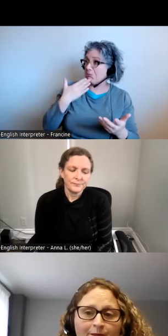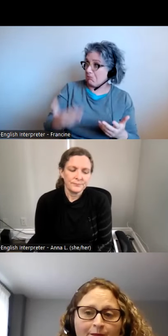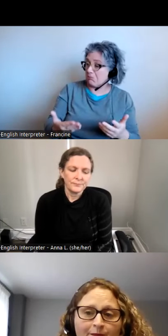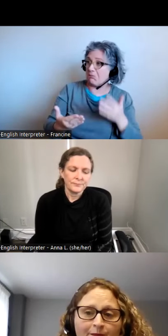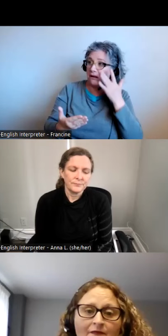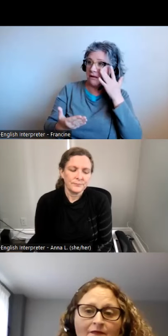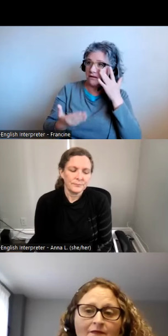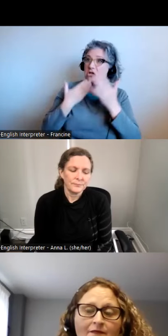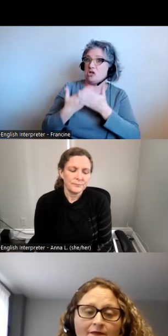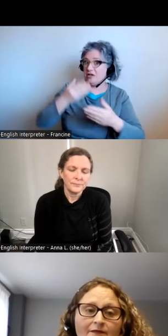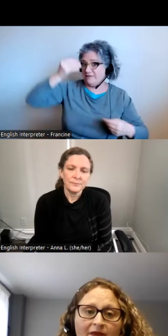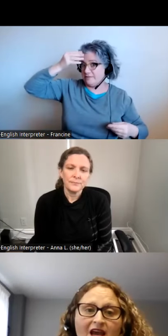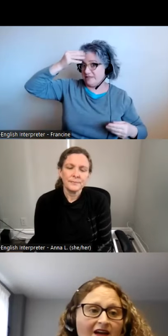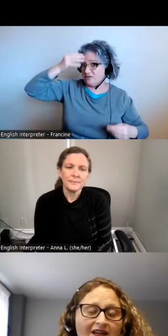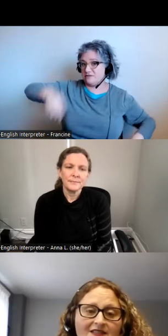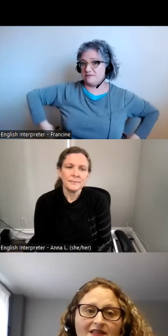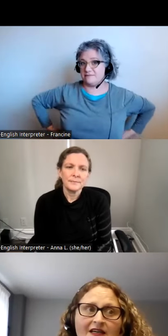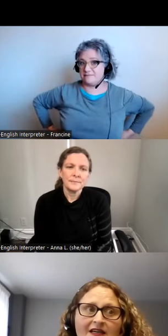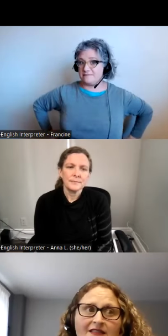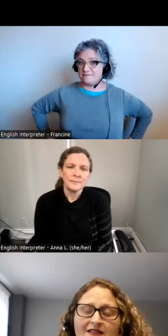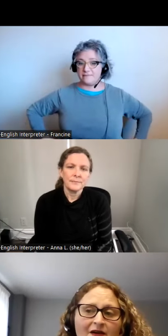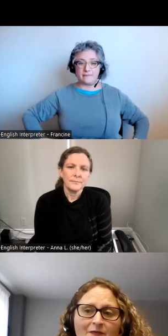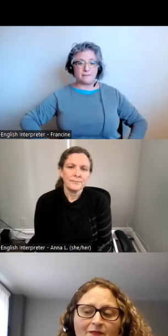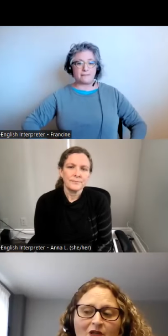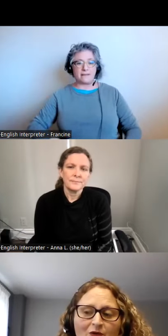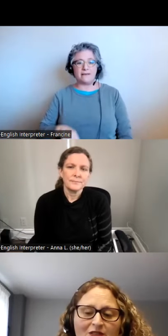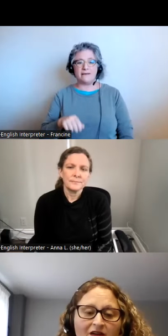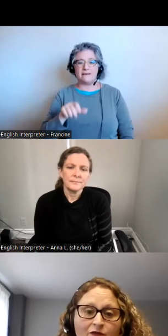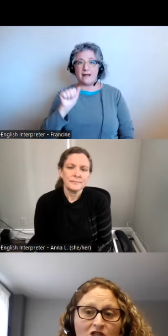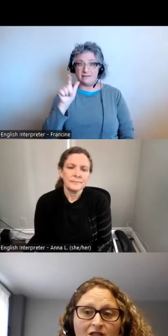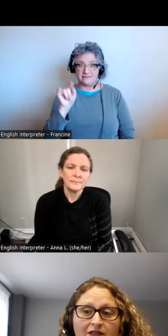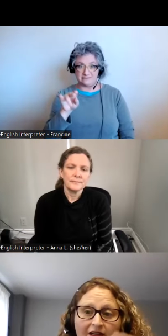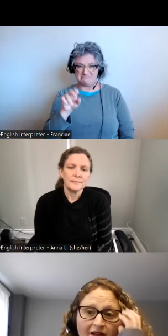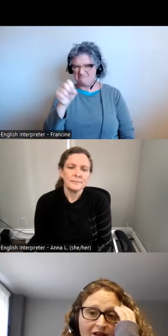actually supports kids, that you have a specialized unit